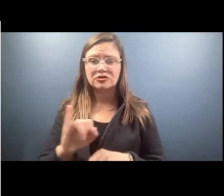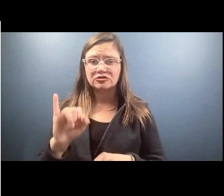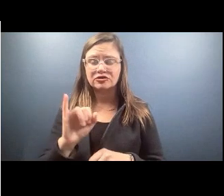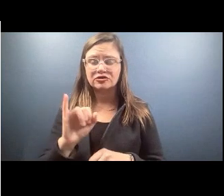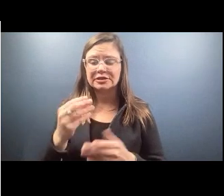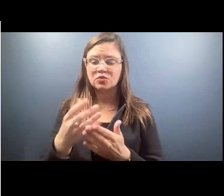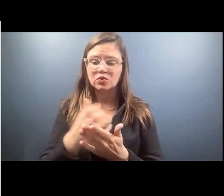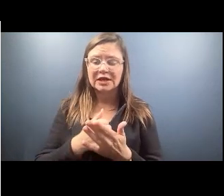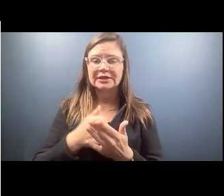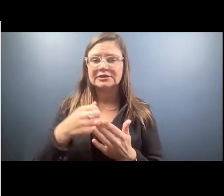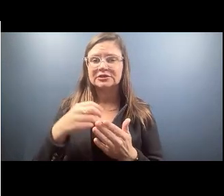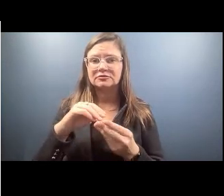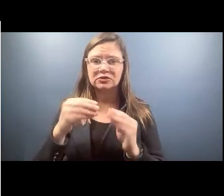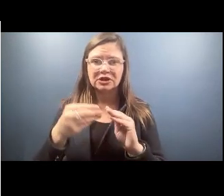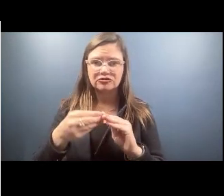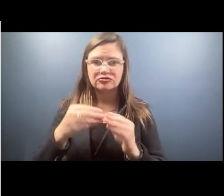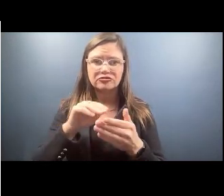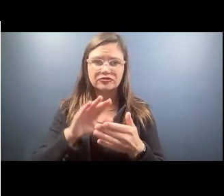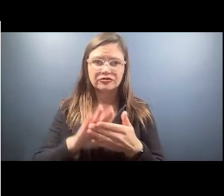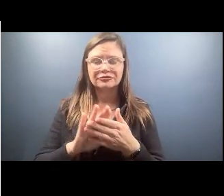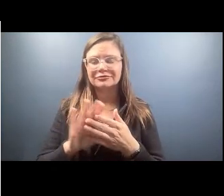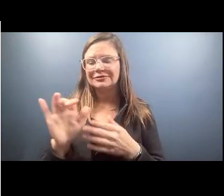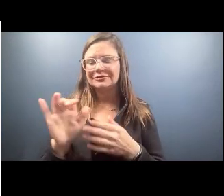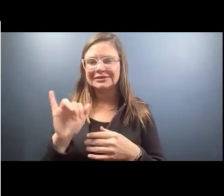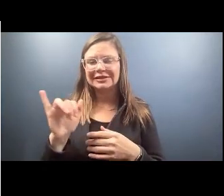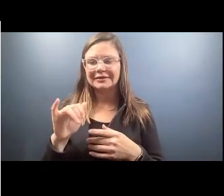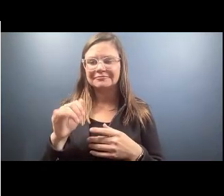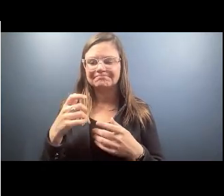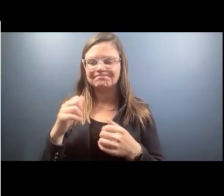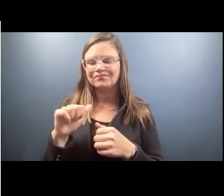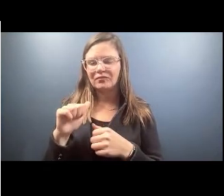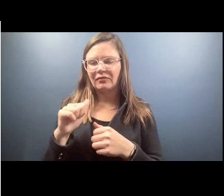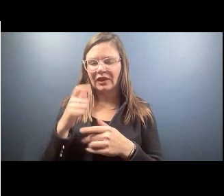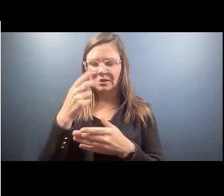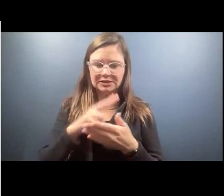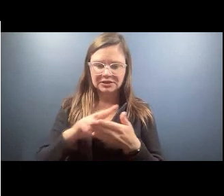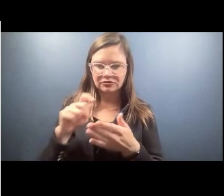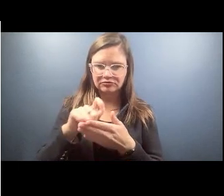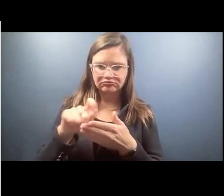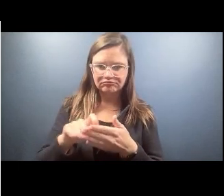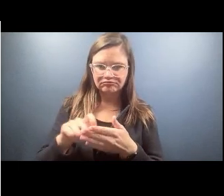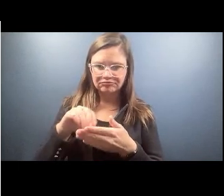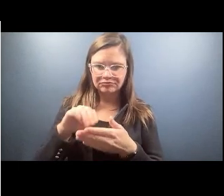These are sort of those administrative like records that underlie many of the programs that I've just described.